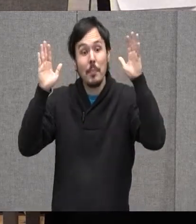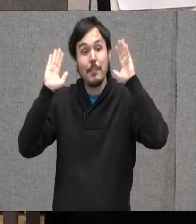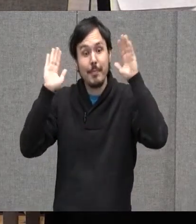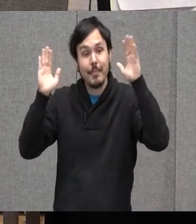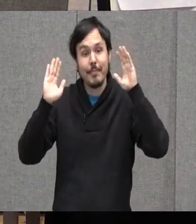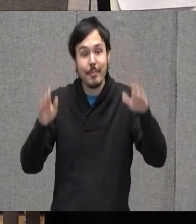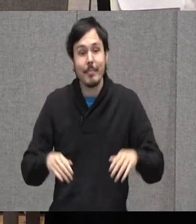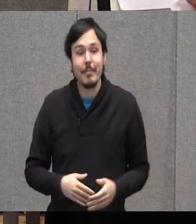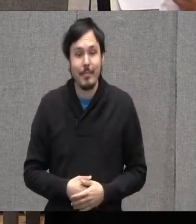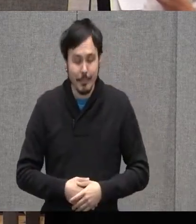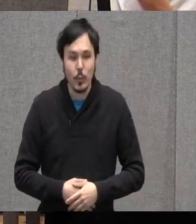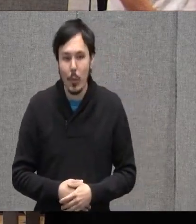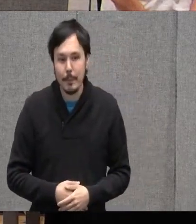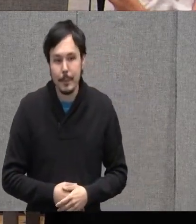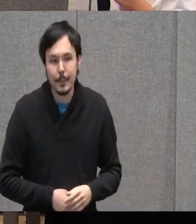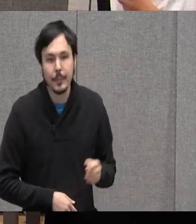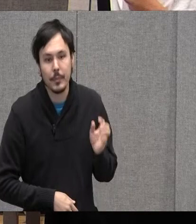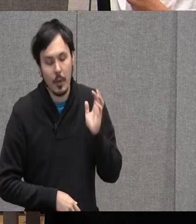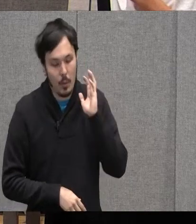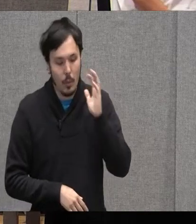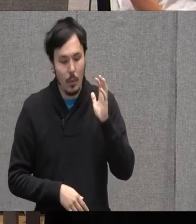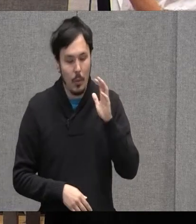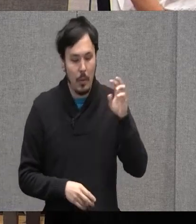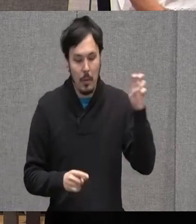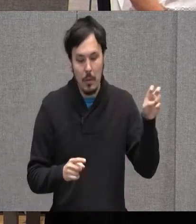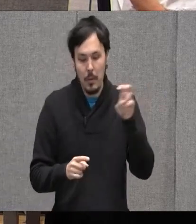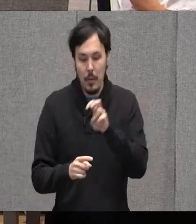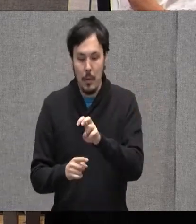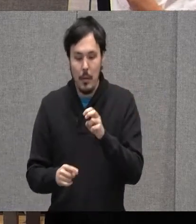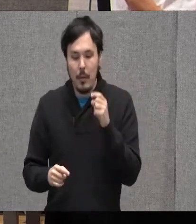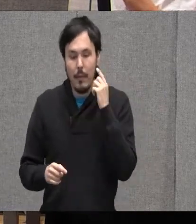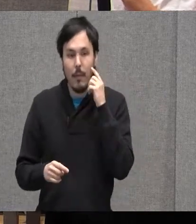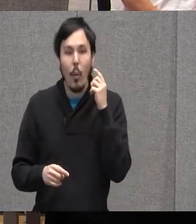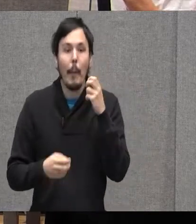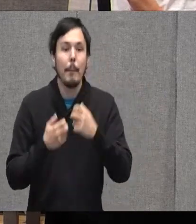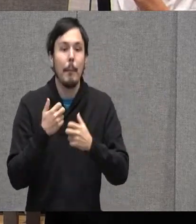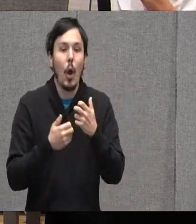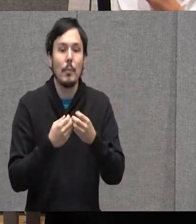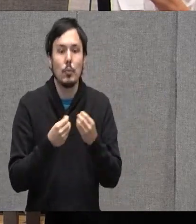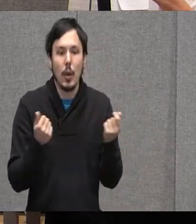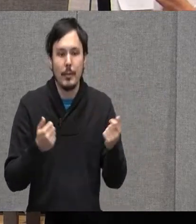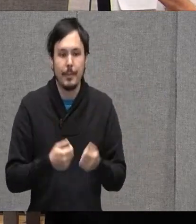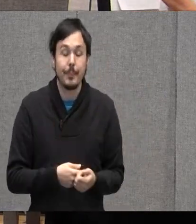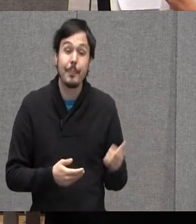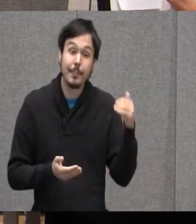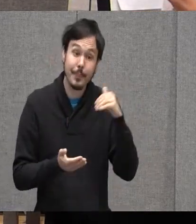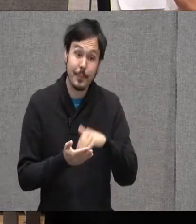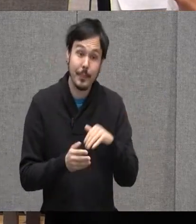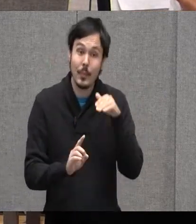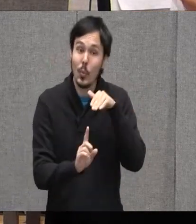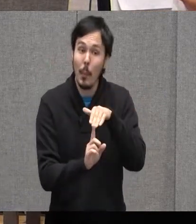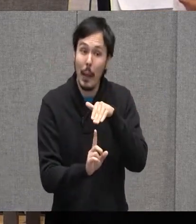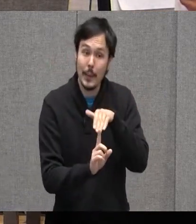So we are going to be moving back into problem solving now. So again, just a reminder,